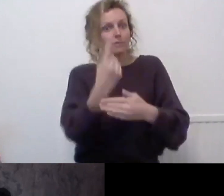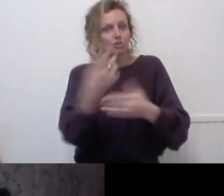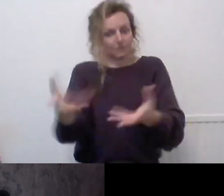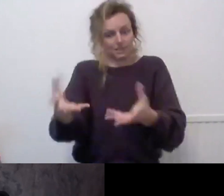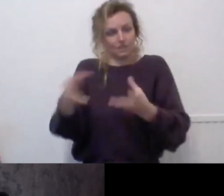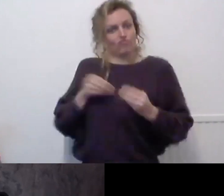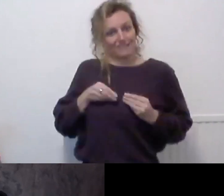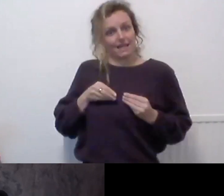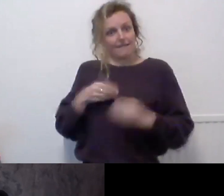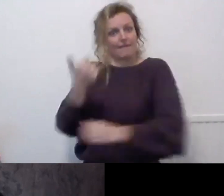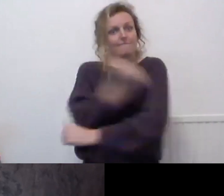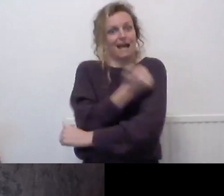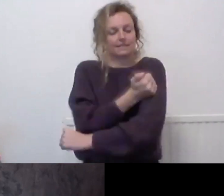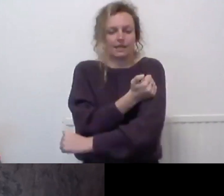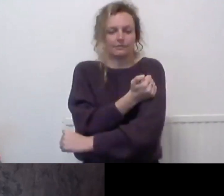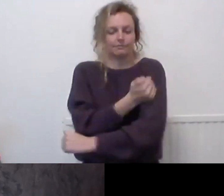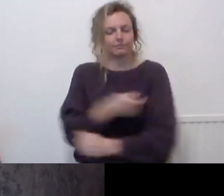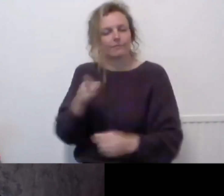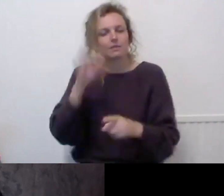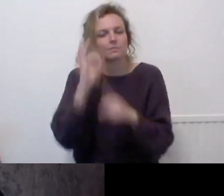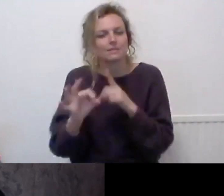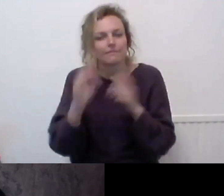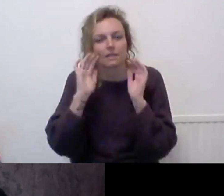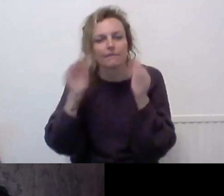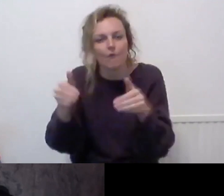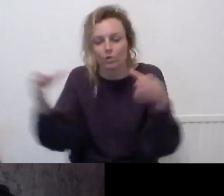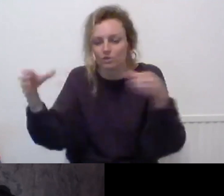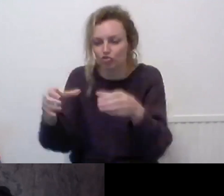who are considered to be at above risk above average risk